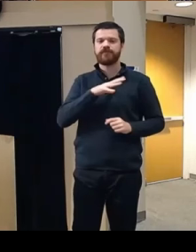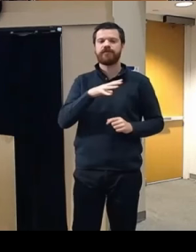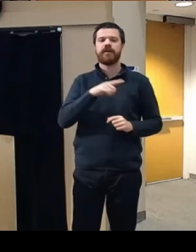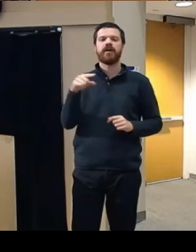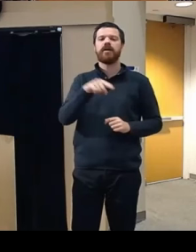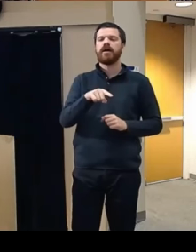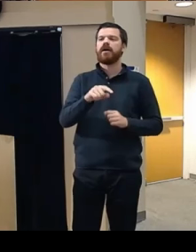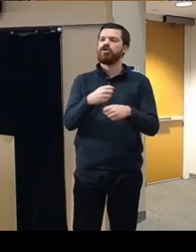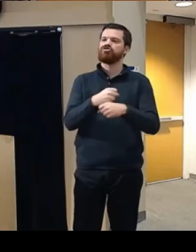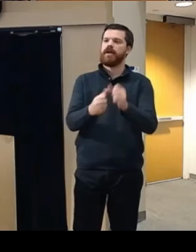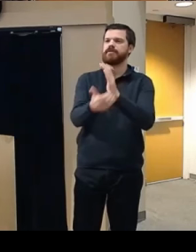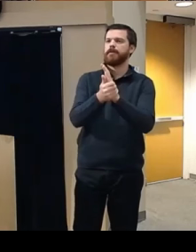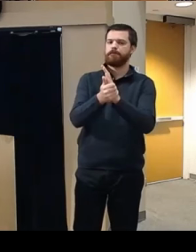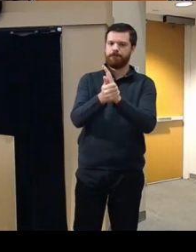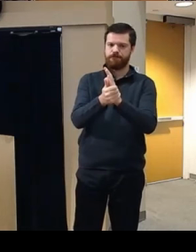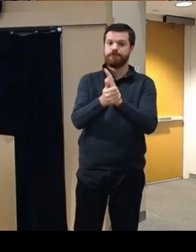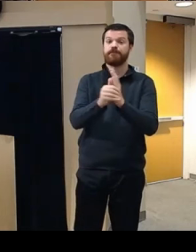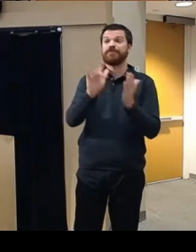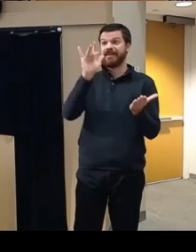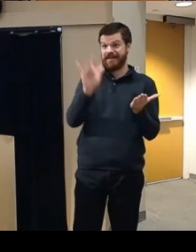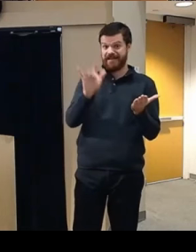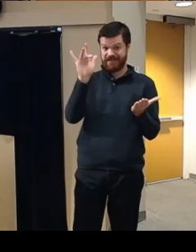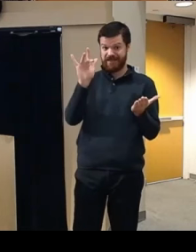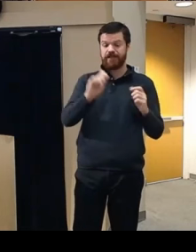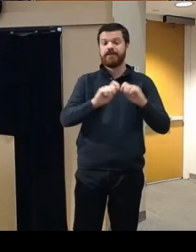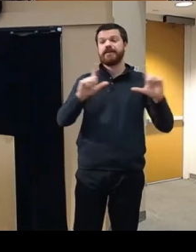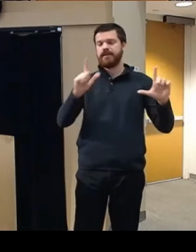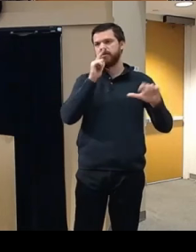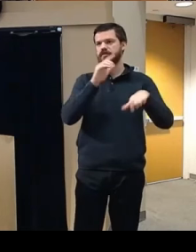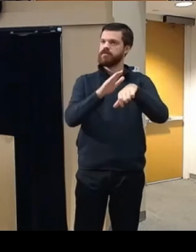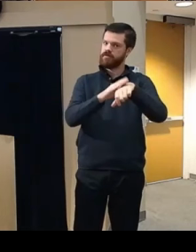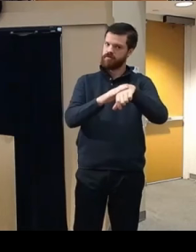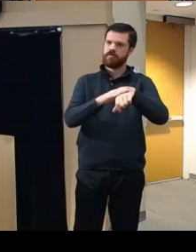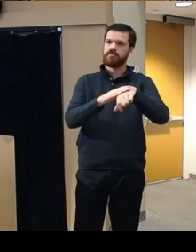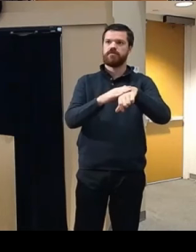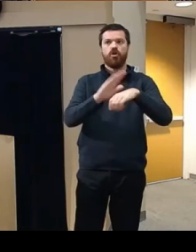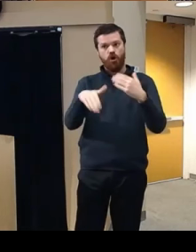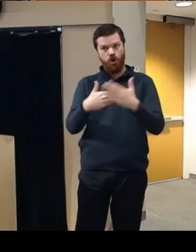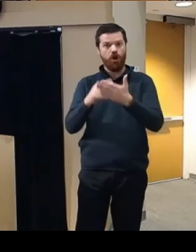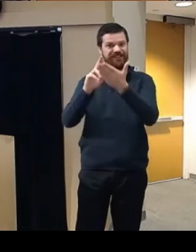addendum and if I click on this you'll um be notified that this will clear all signatures